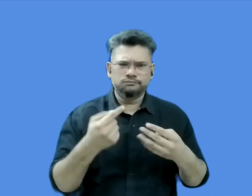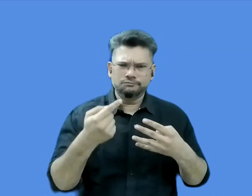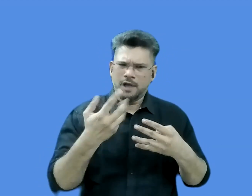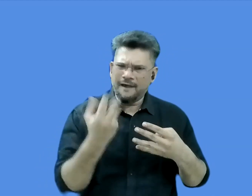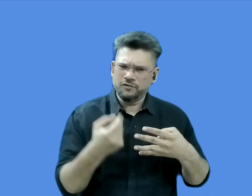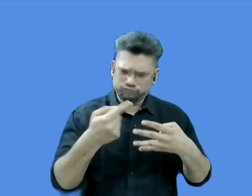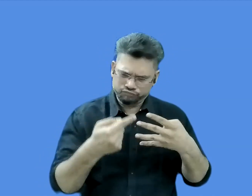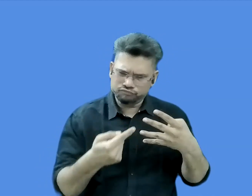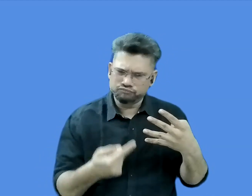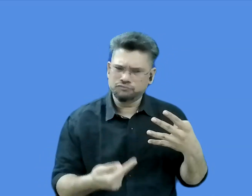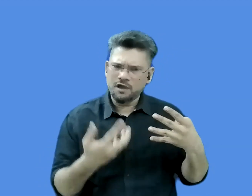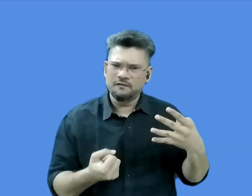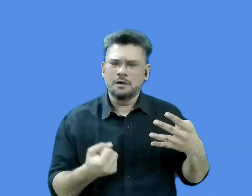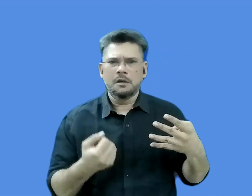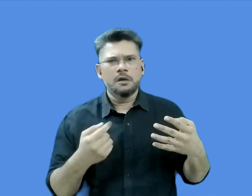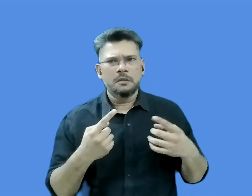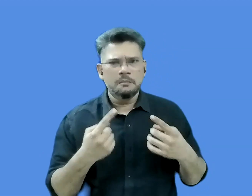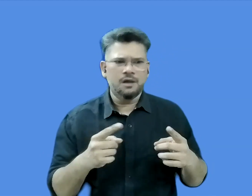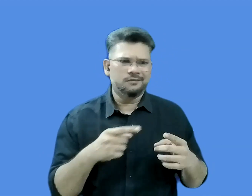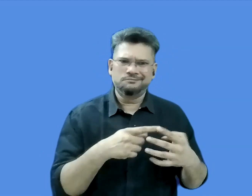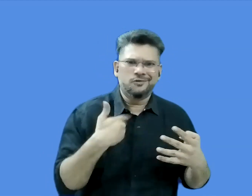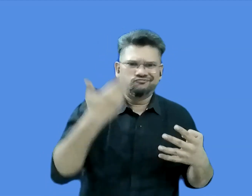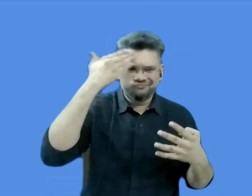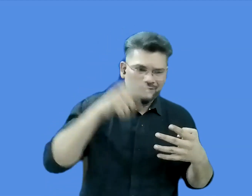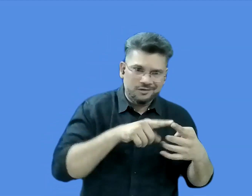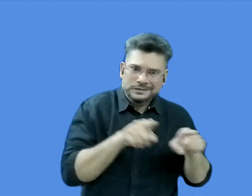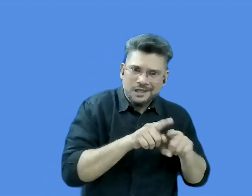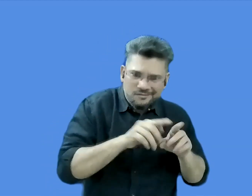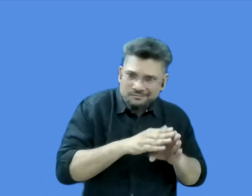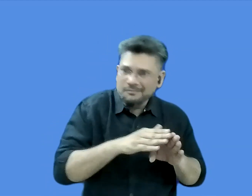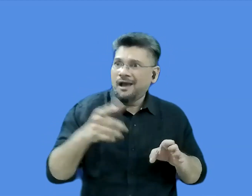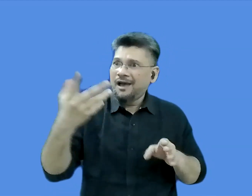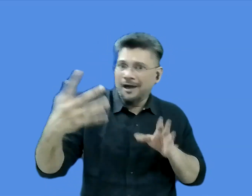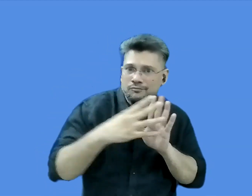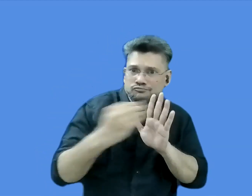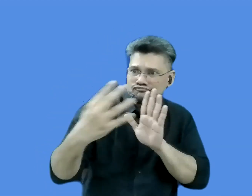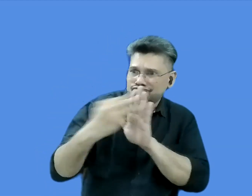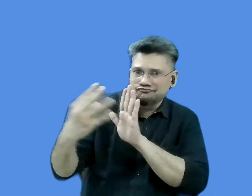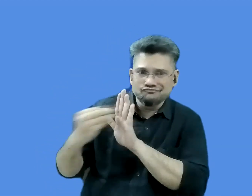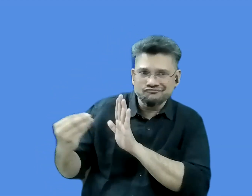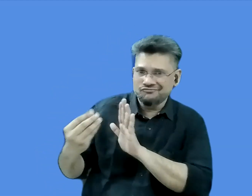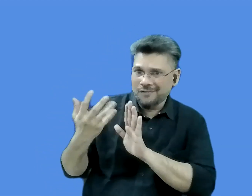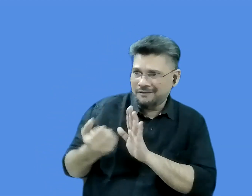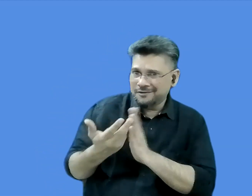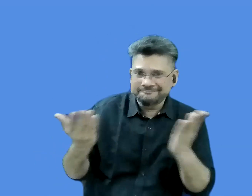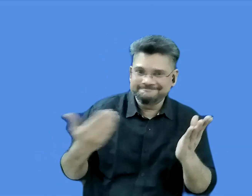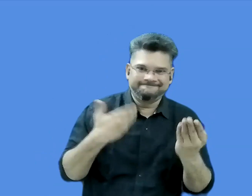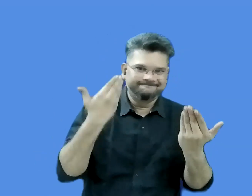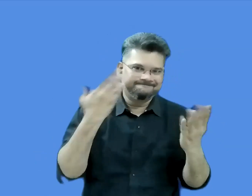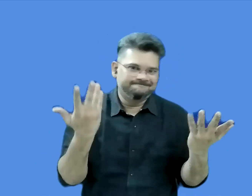much about how we have the collection of good practices. But I think that we though very little on how actually they have been